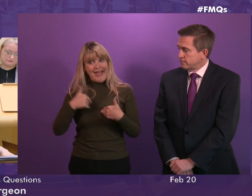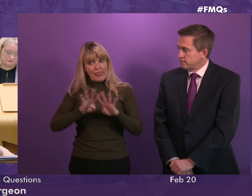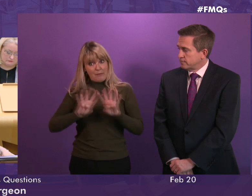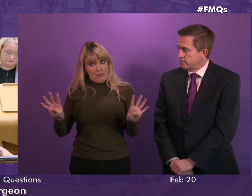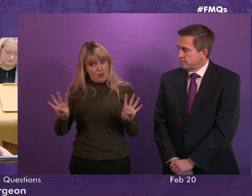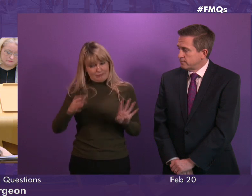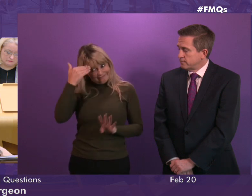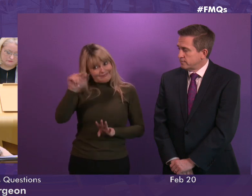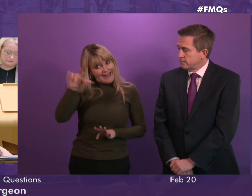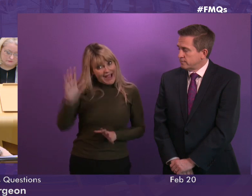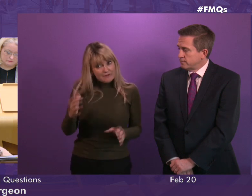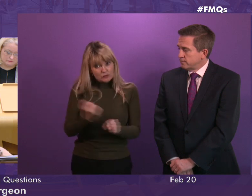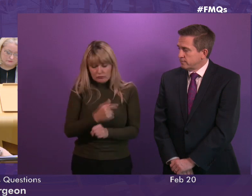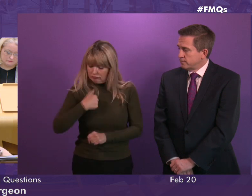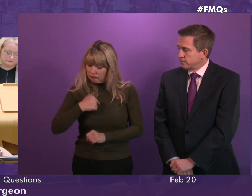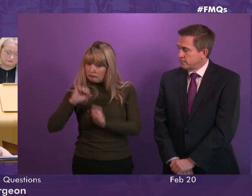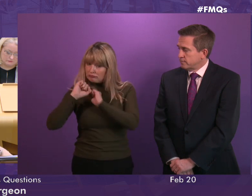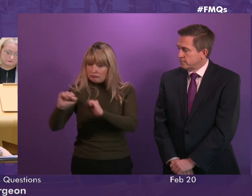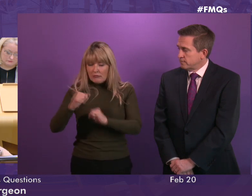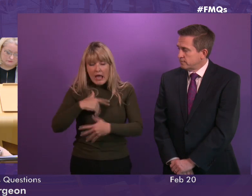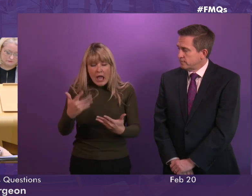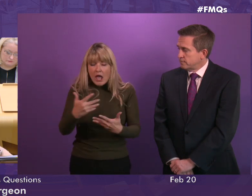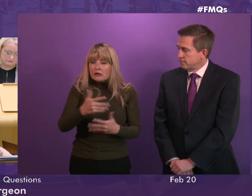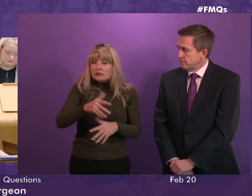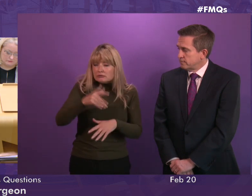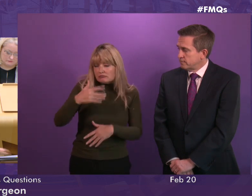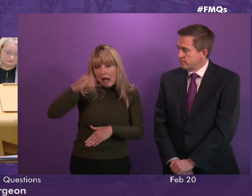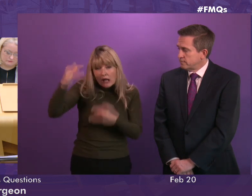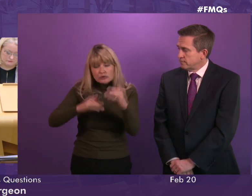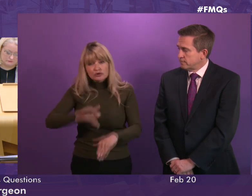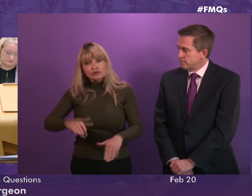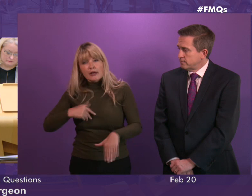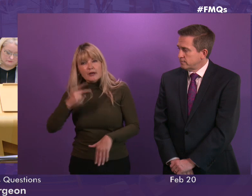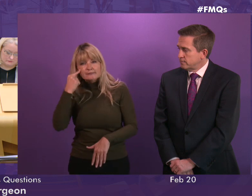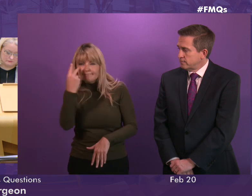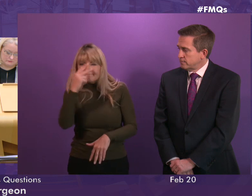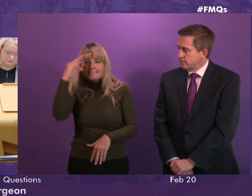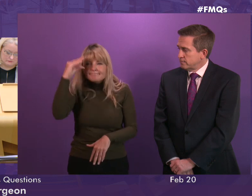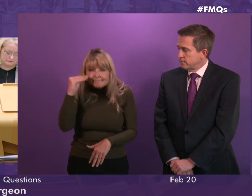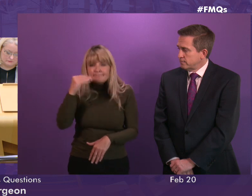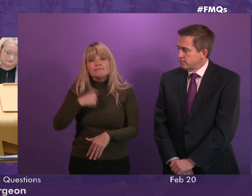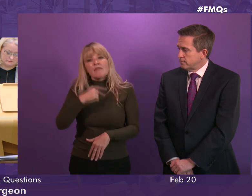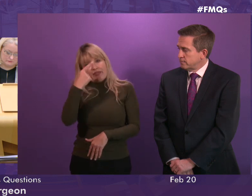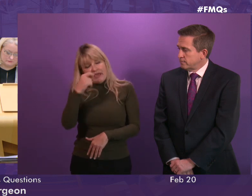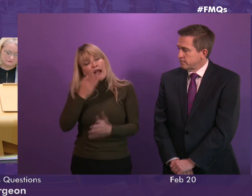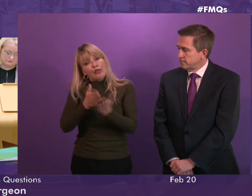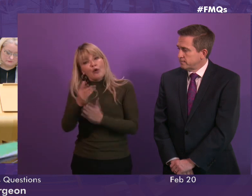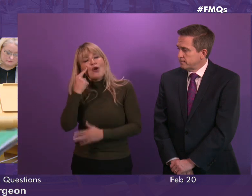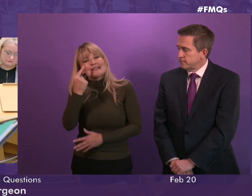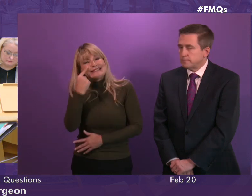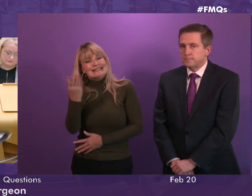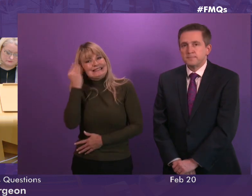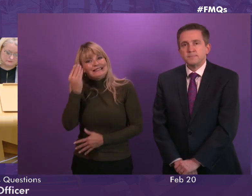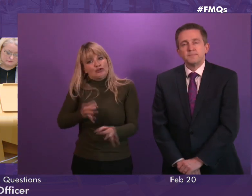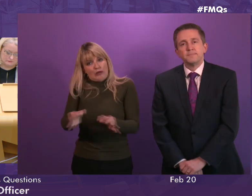and adults who have sight loss to access the health services and social care that they need.